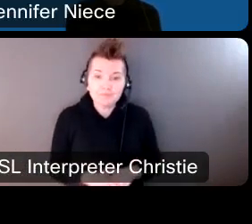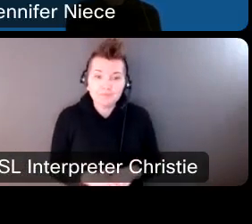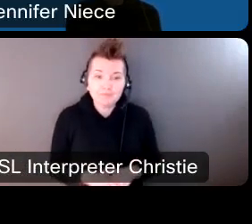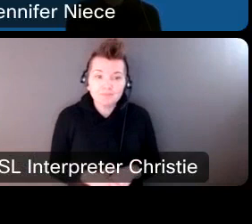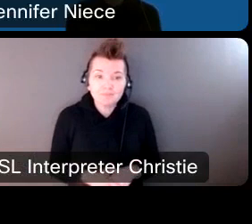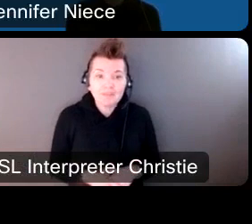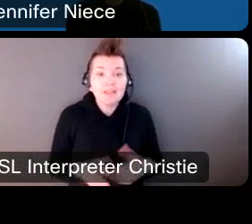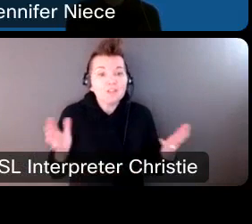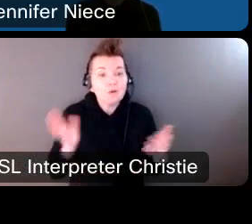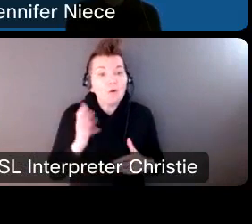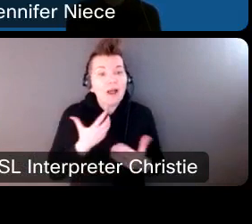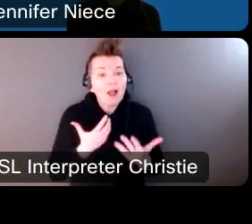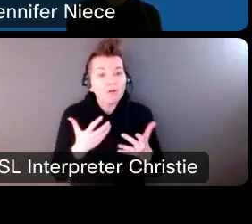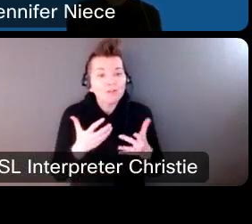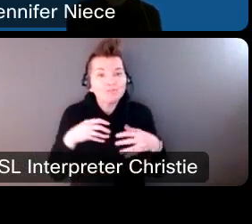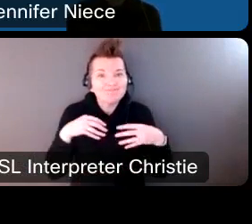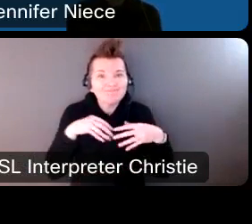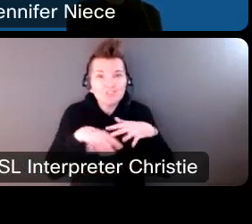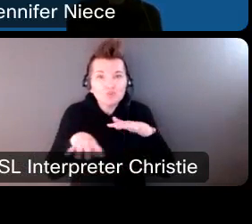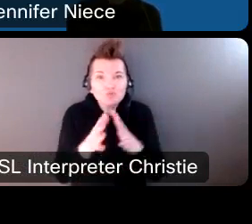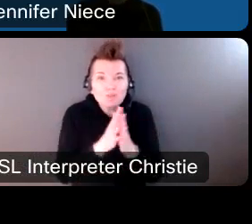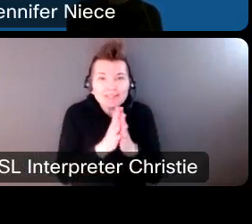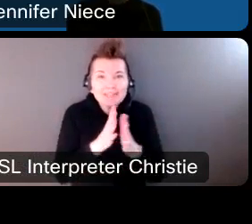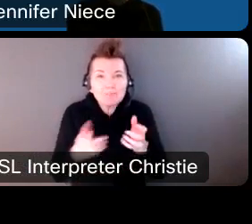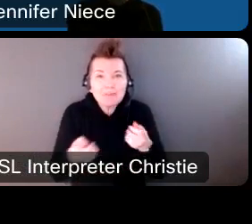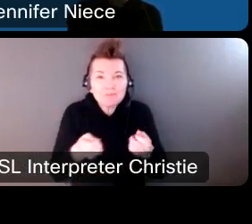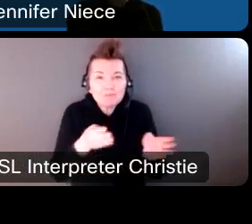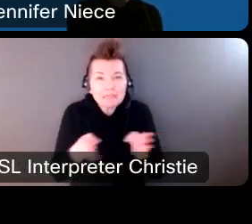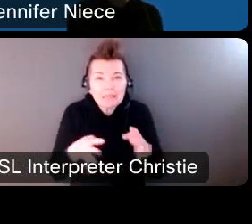was brought forward to City Council.